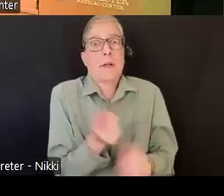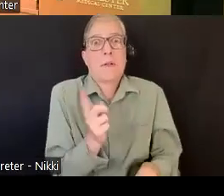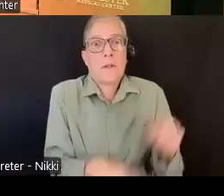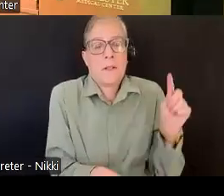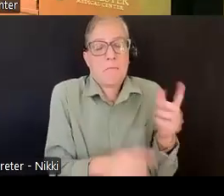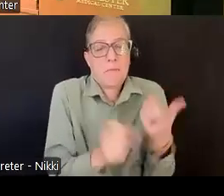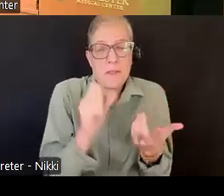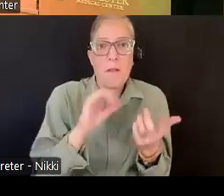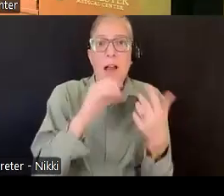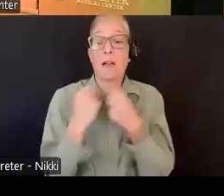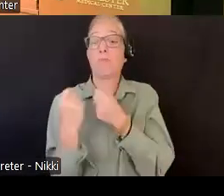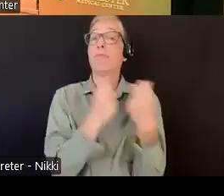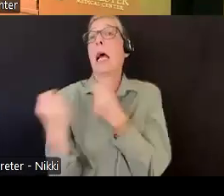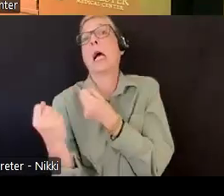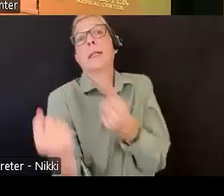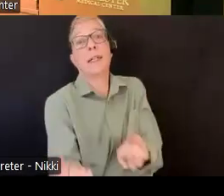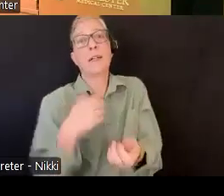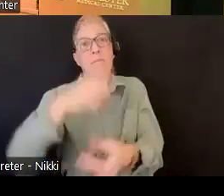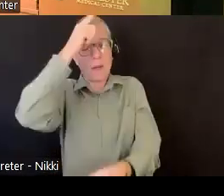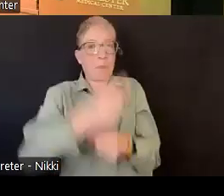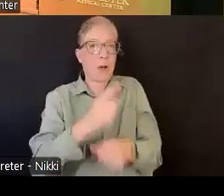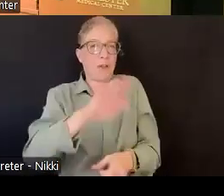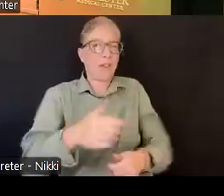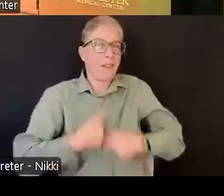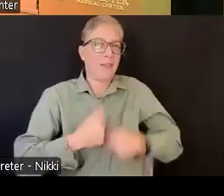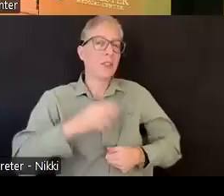of gather myself. And he's like, "Well, John, you need to stay here for a little while." And I said,